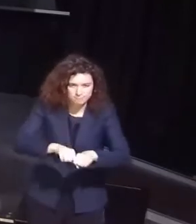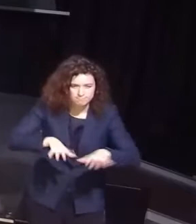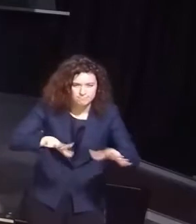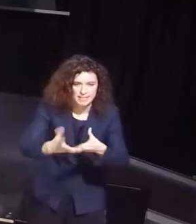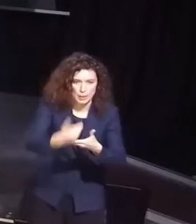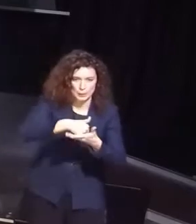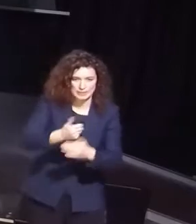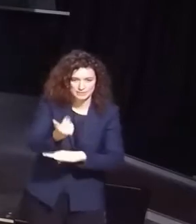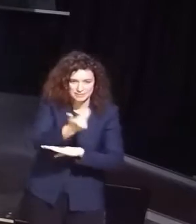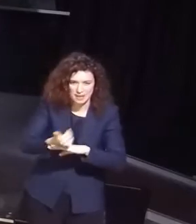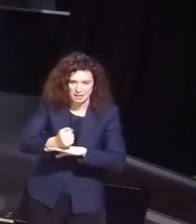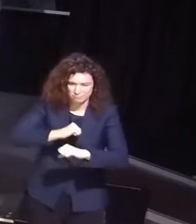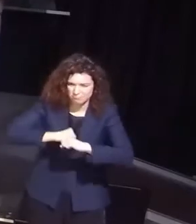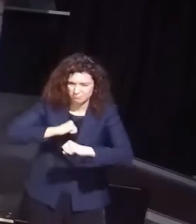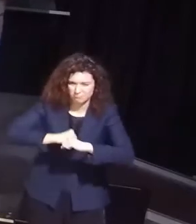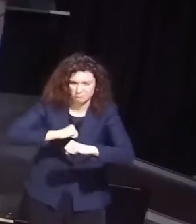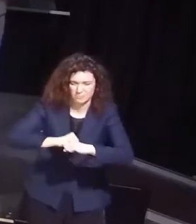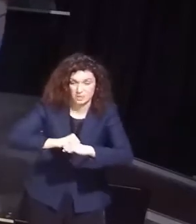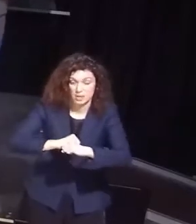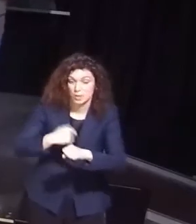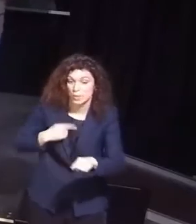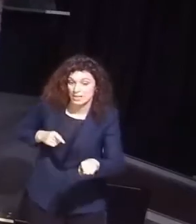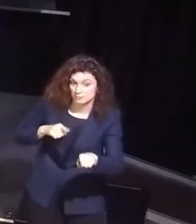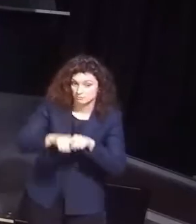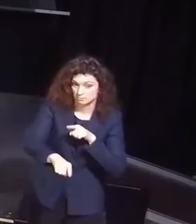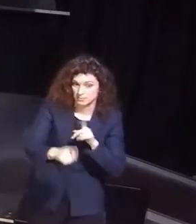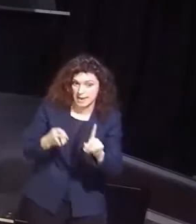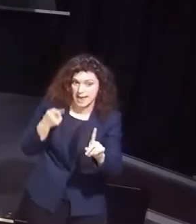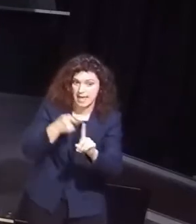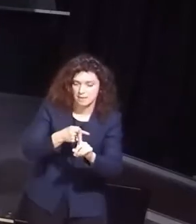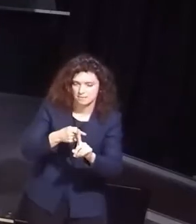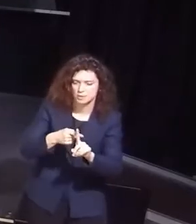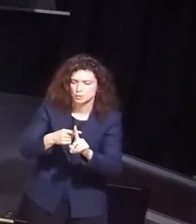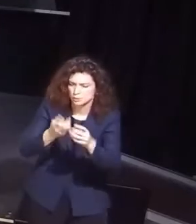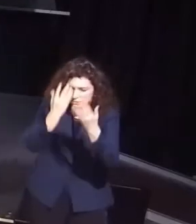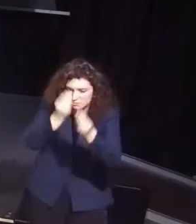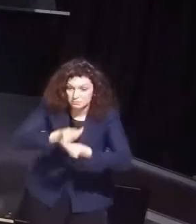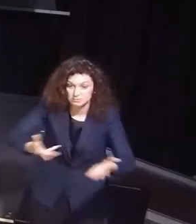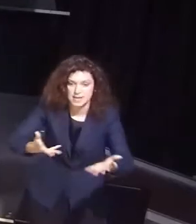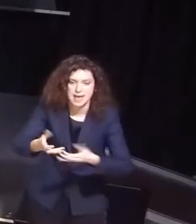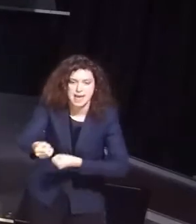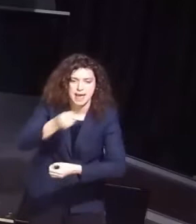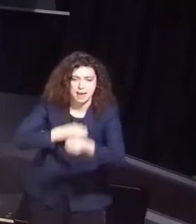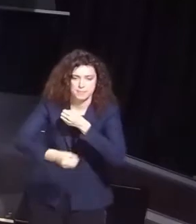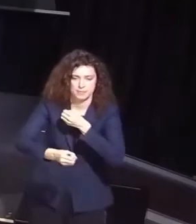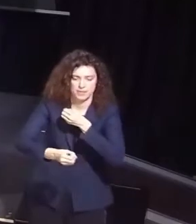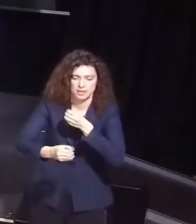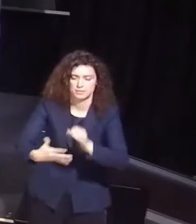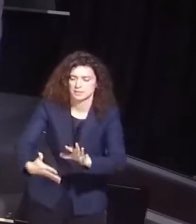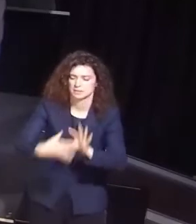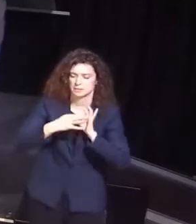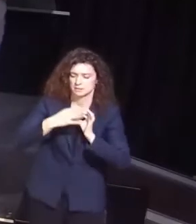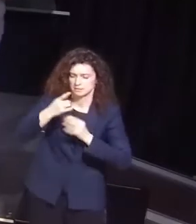we always seek to build empathy. The problem is that sometimes people confuse empathy with sympathy,